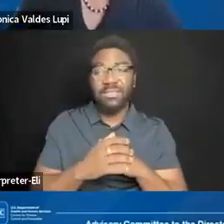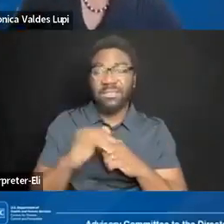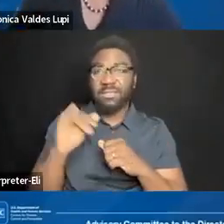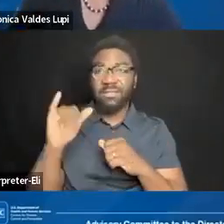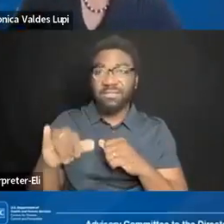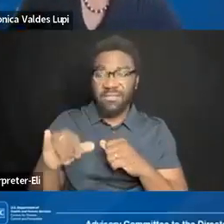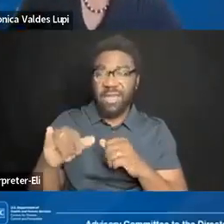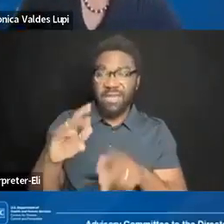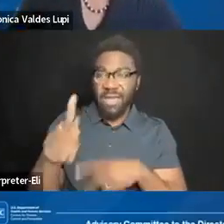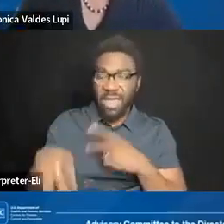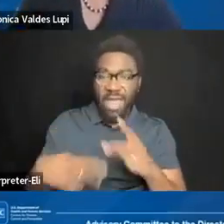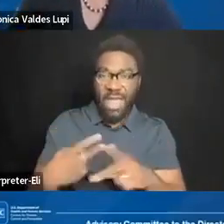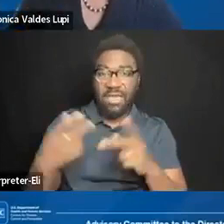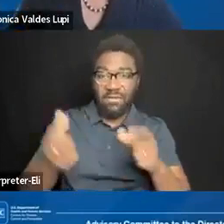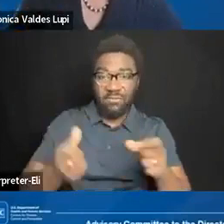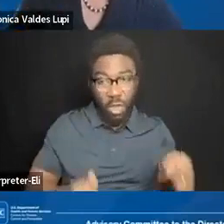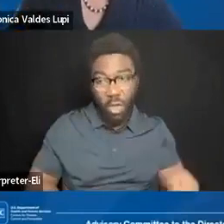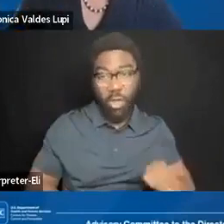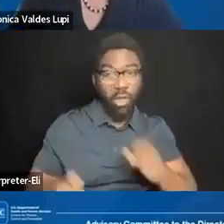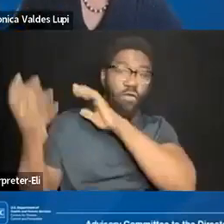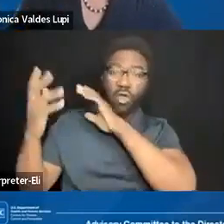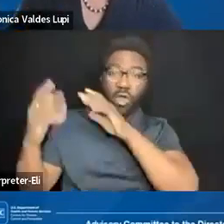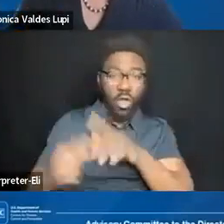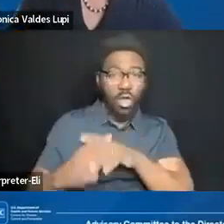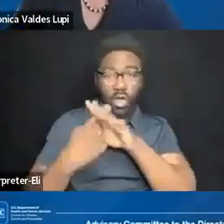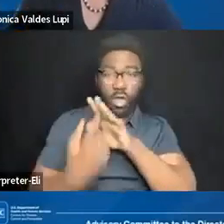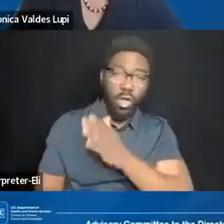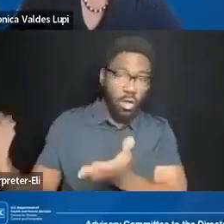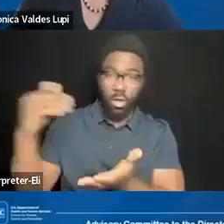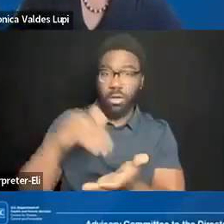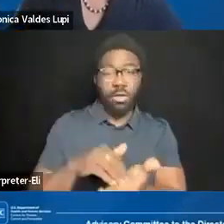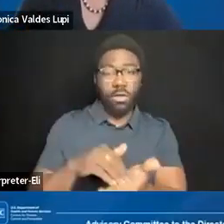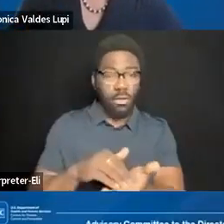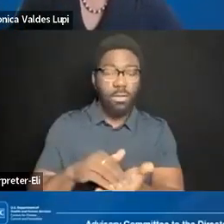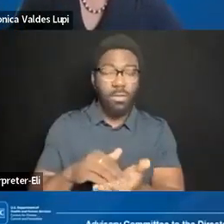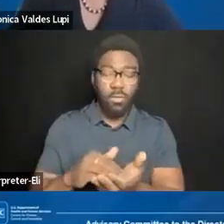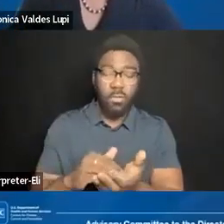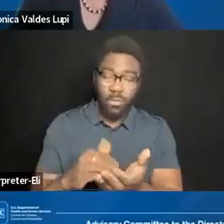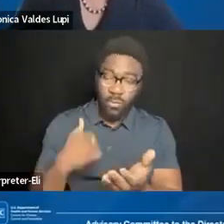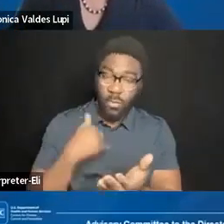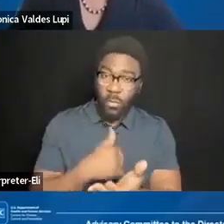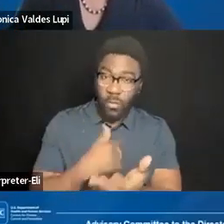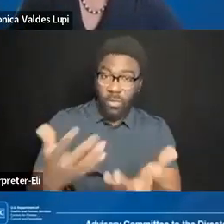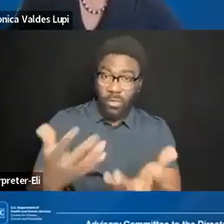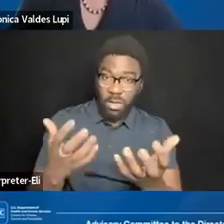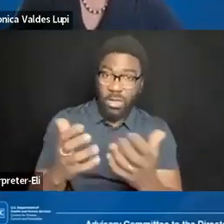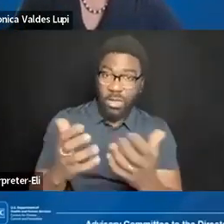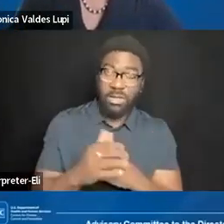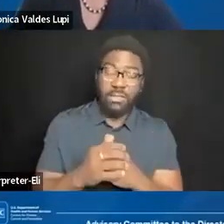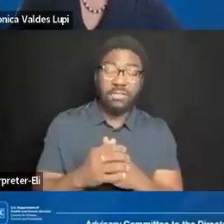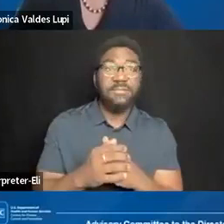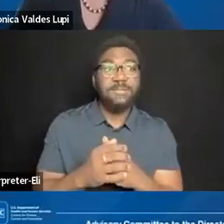to see in how the data are identified, collected, managed,